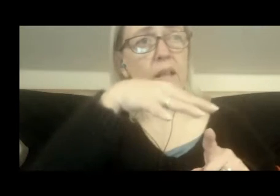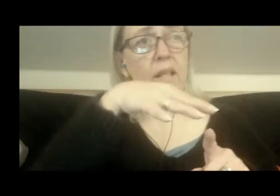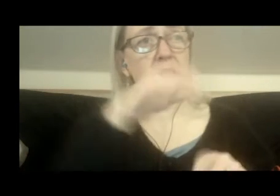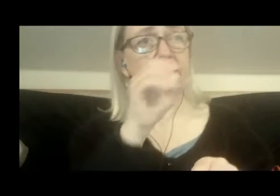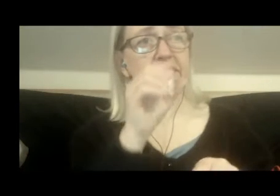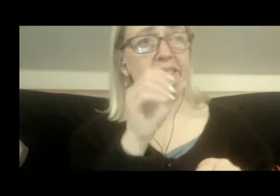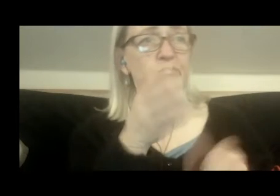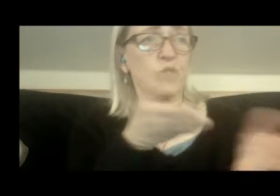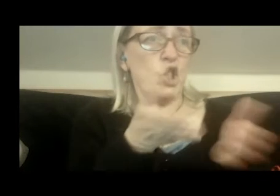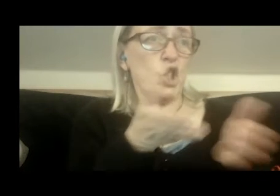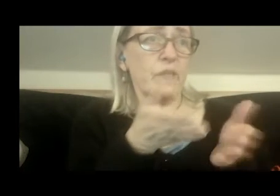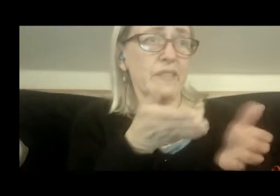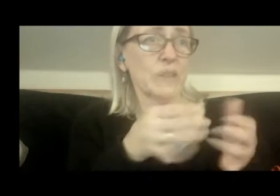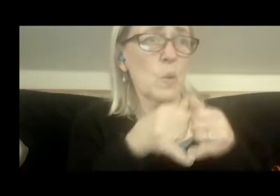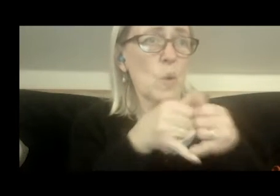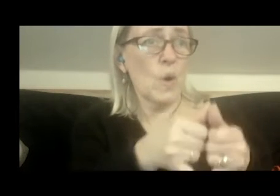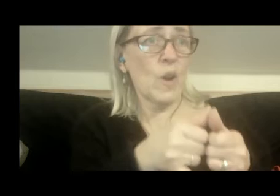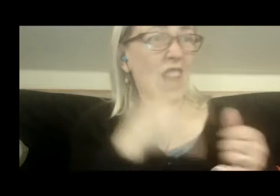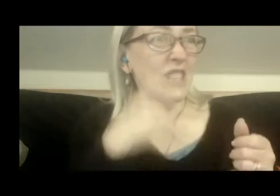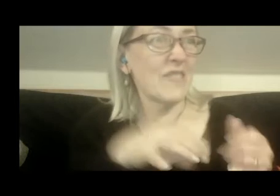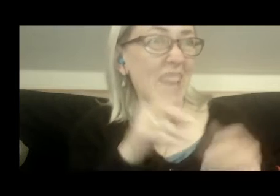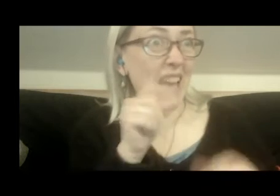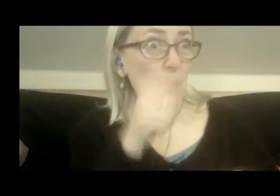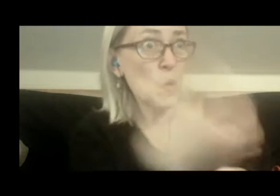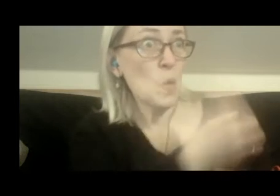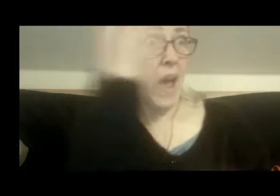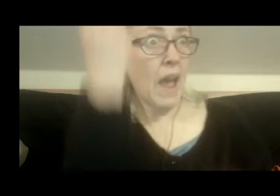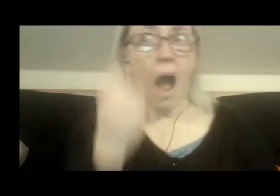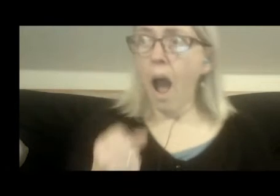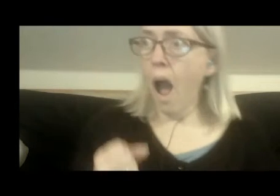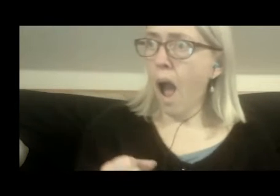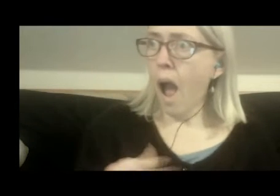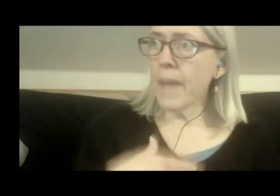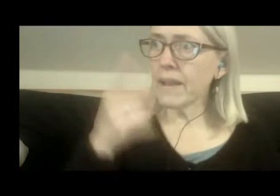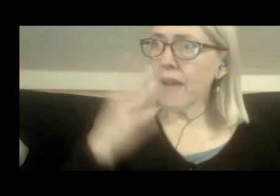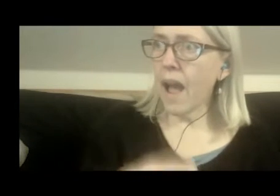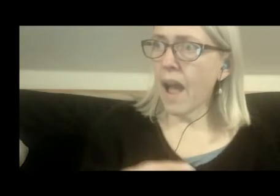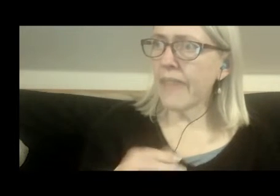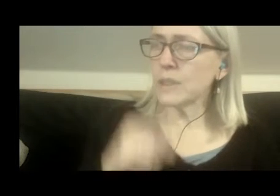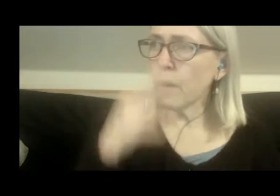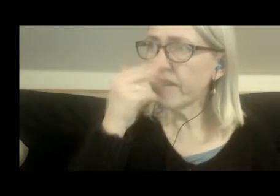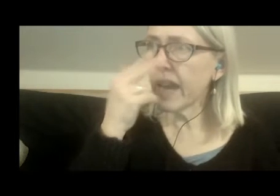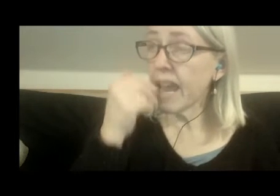Oh my gosh, that's so funny because they had asked me to be on the committee and then they were like: